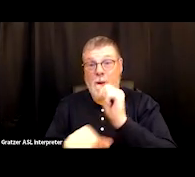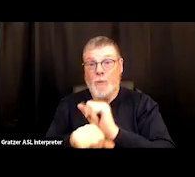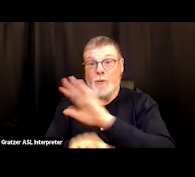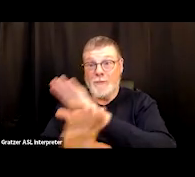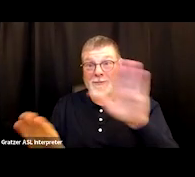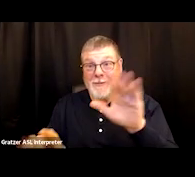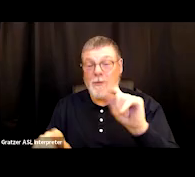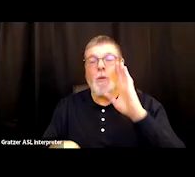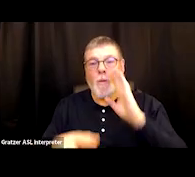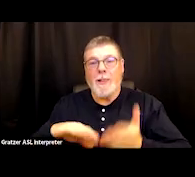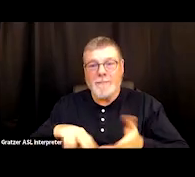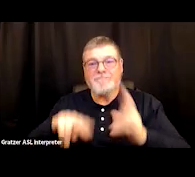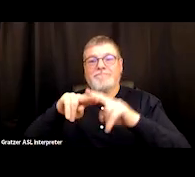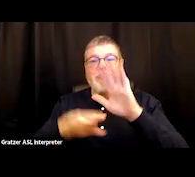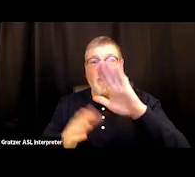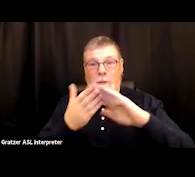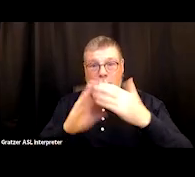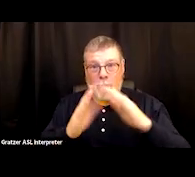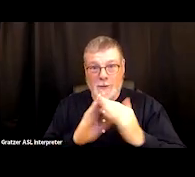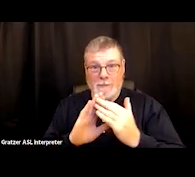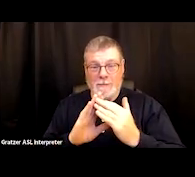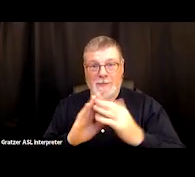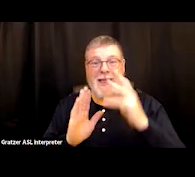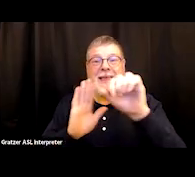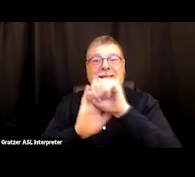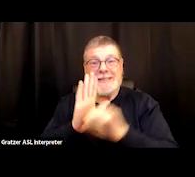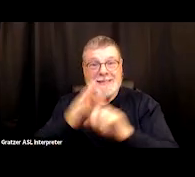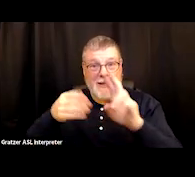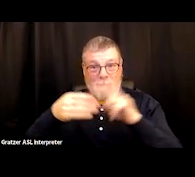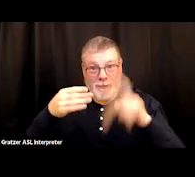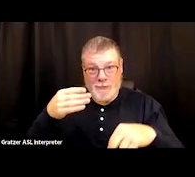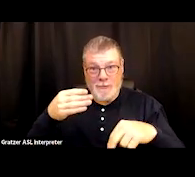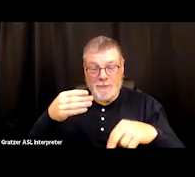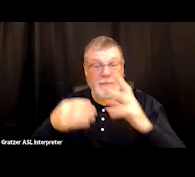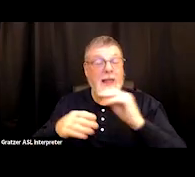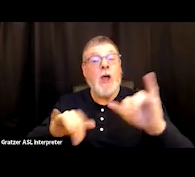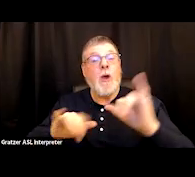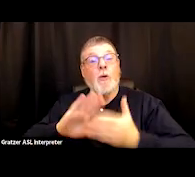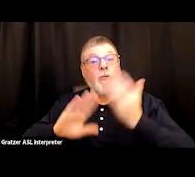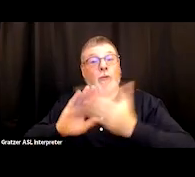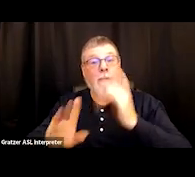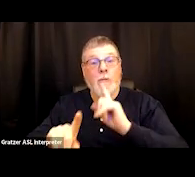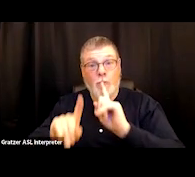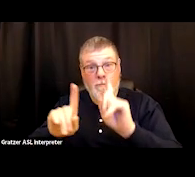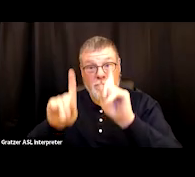It'll boost your community and state's outcomes. You can also run reports once you track your outcomes